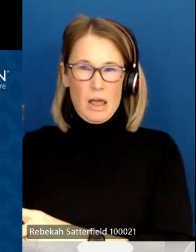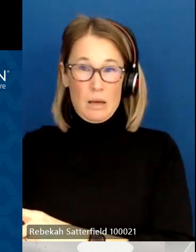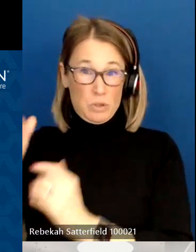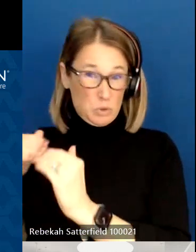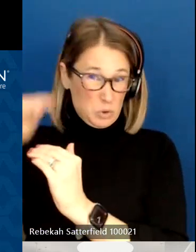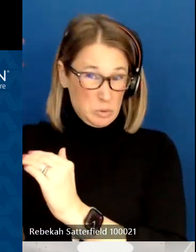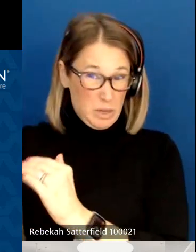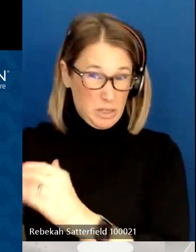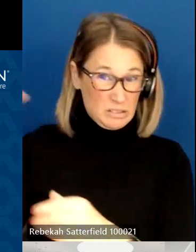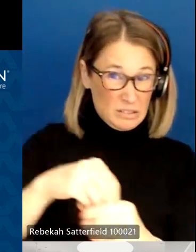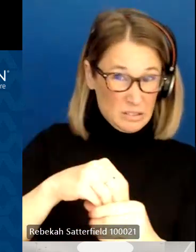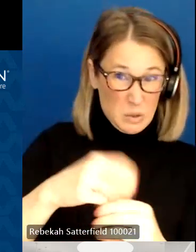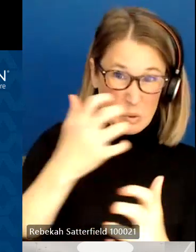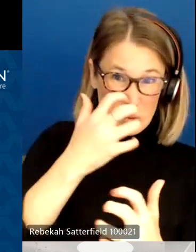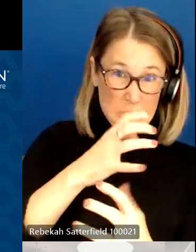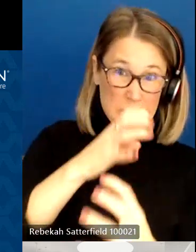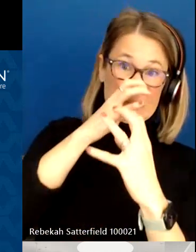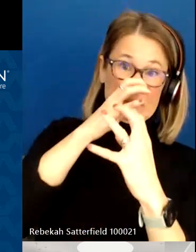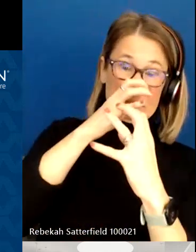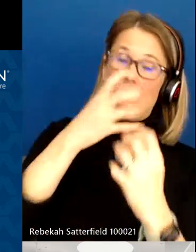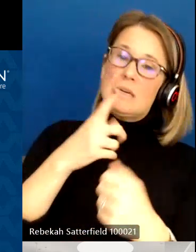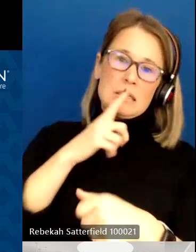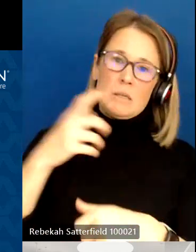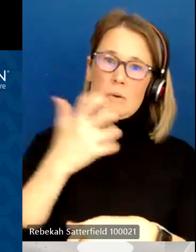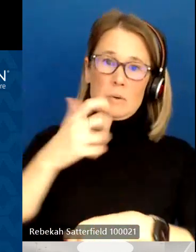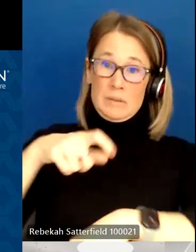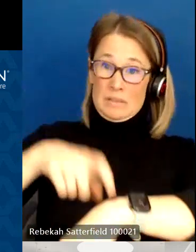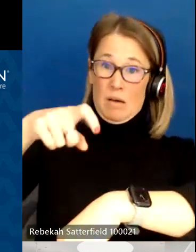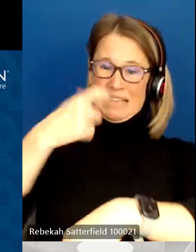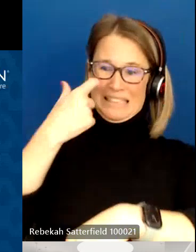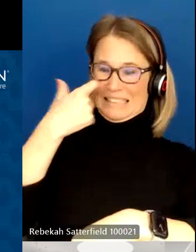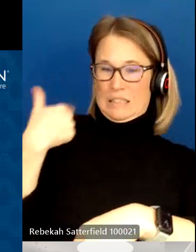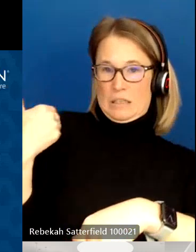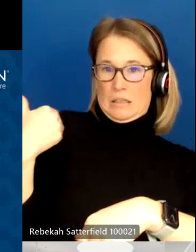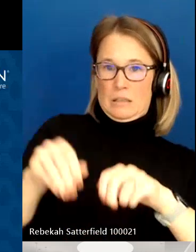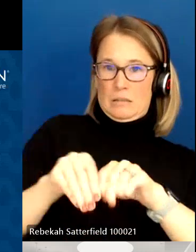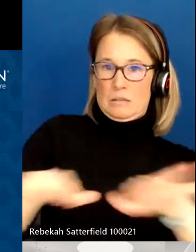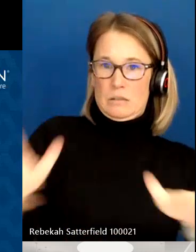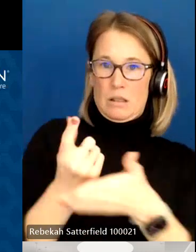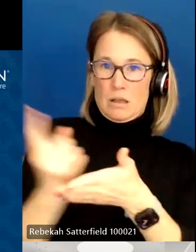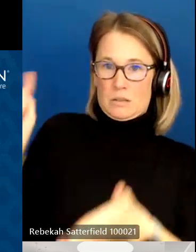mean it's very timely this letter went out last week but everything's kind of in flux there's